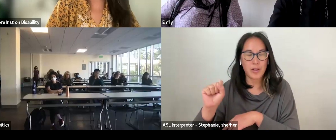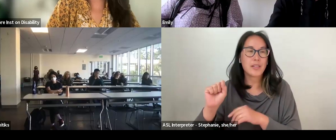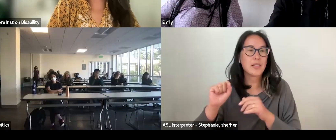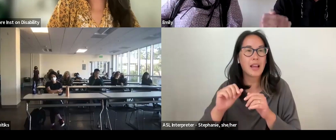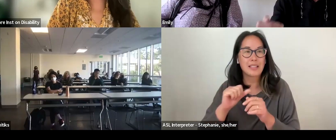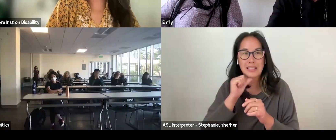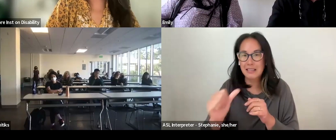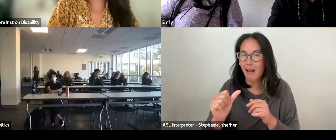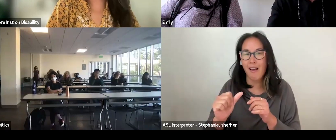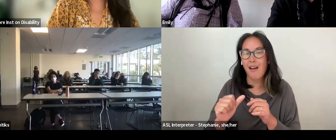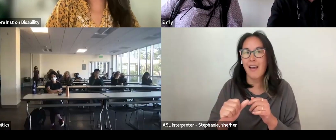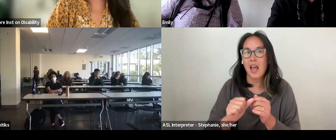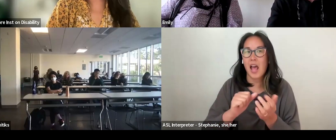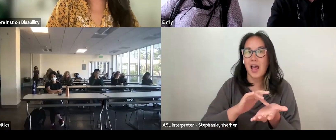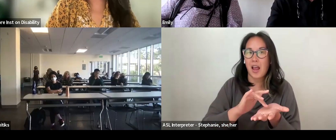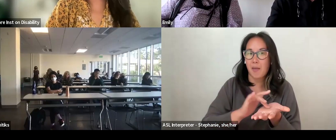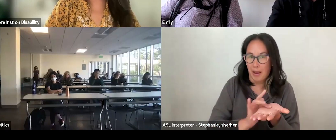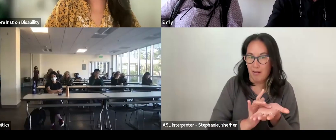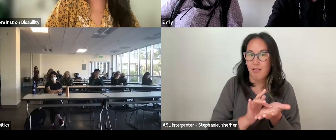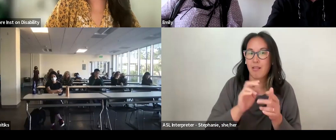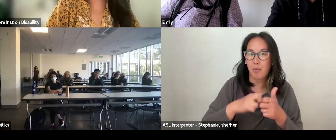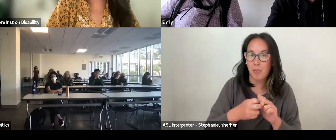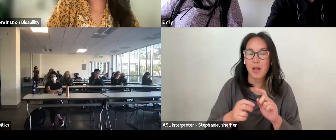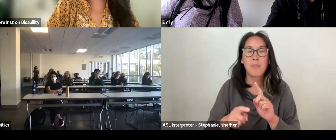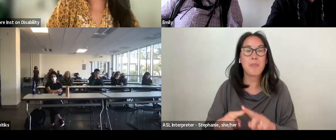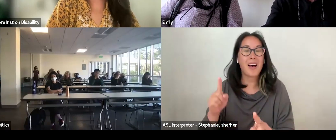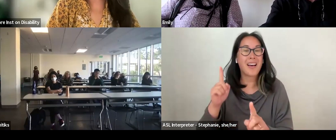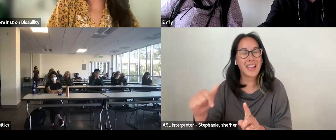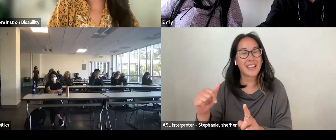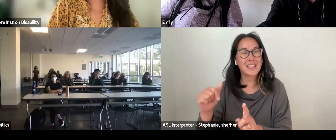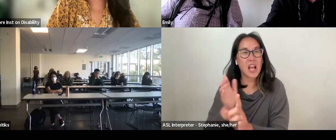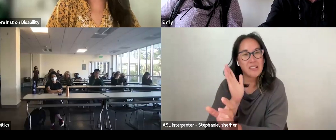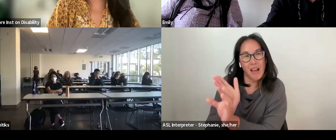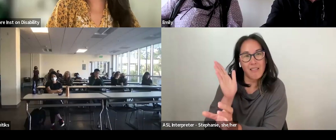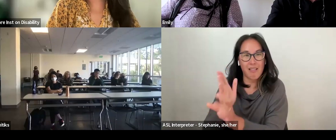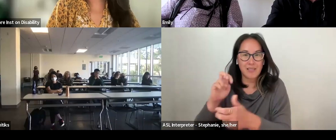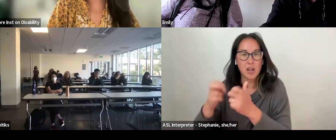And it's the sociology of how to deal with patients and how to deal with research subjects